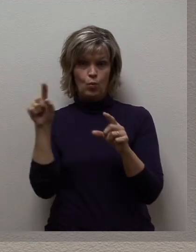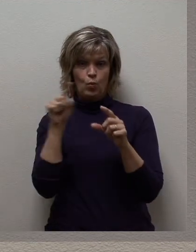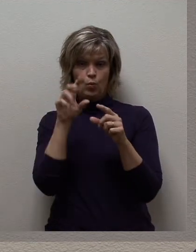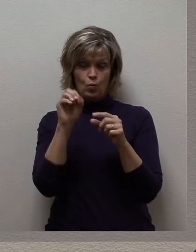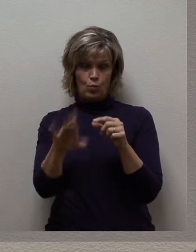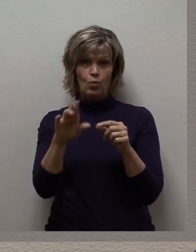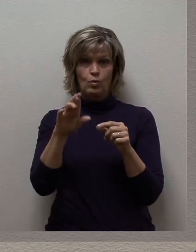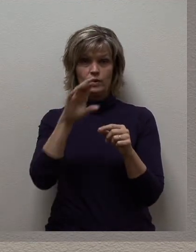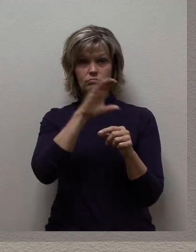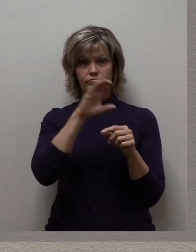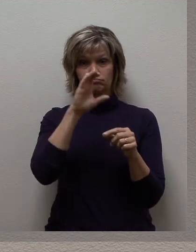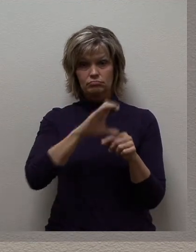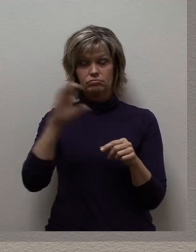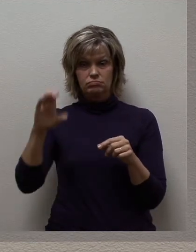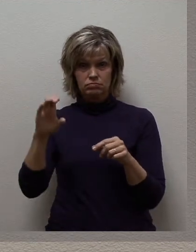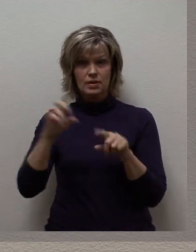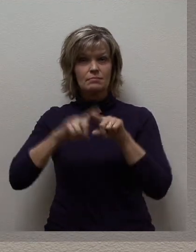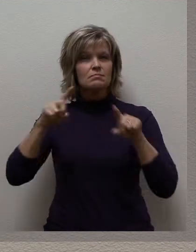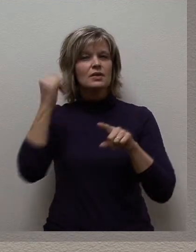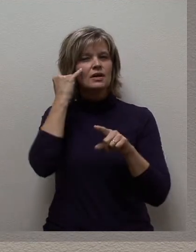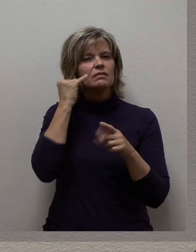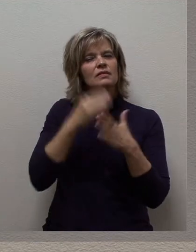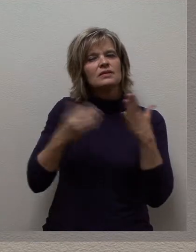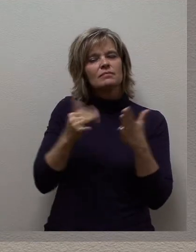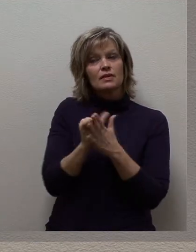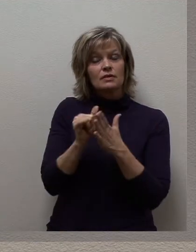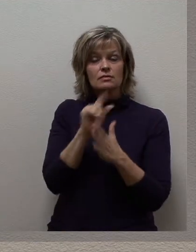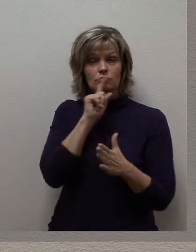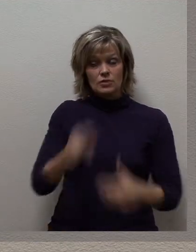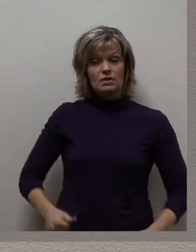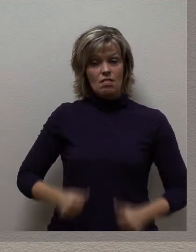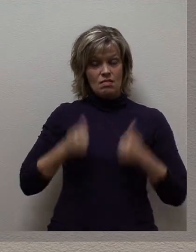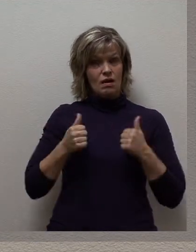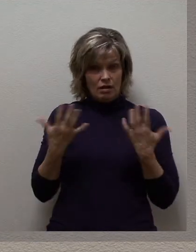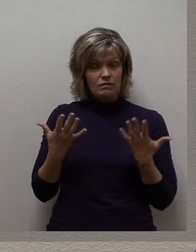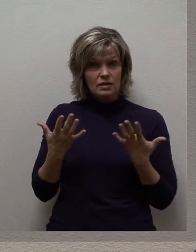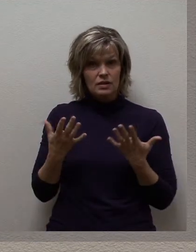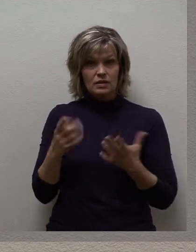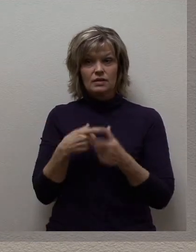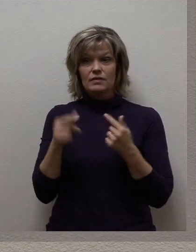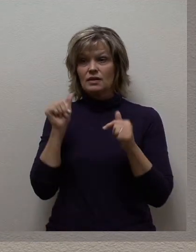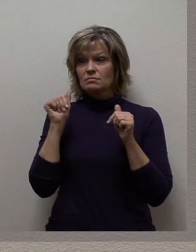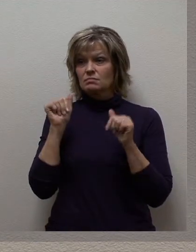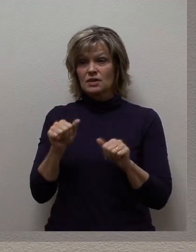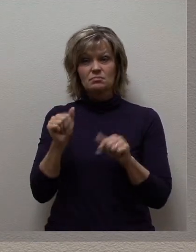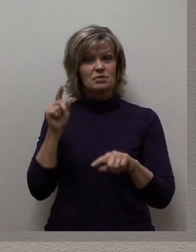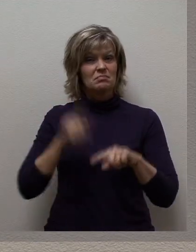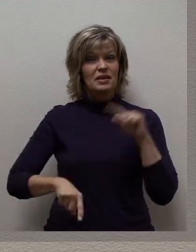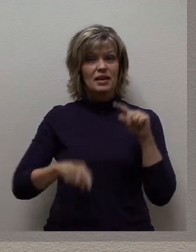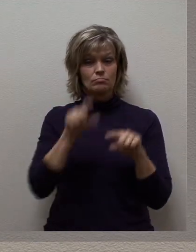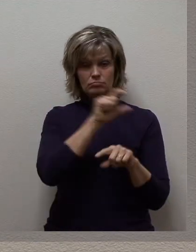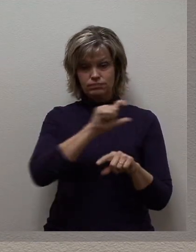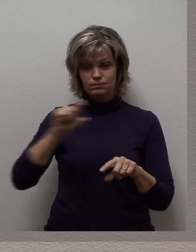but if it's something live and they're not able to bring that information. I think it's very, very important.